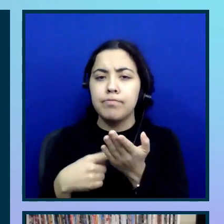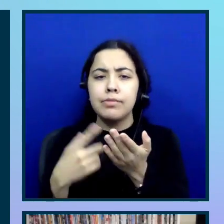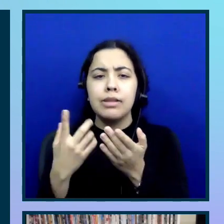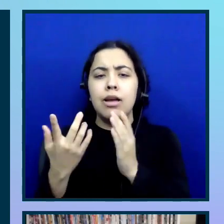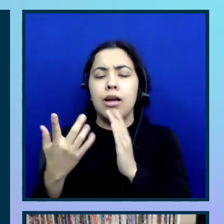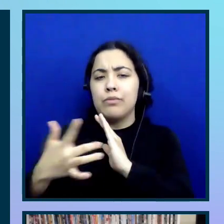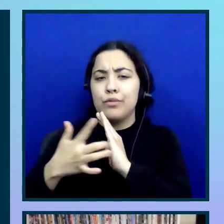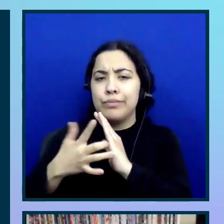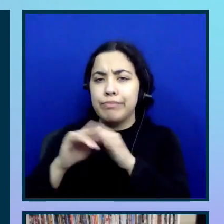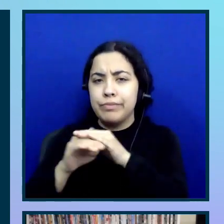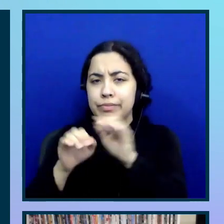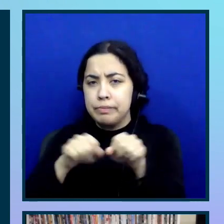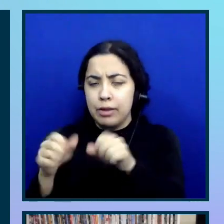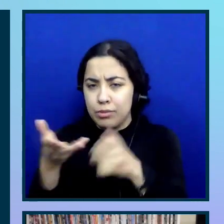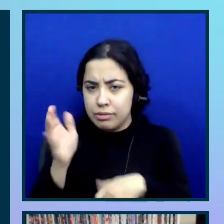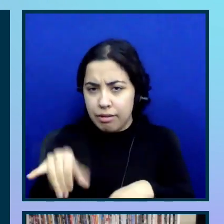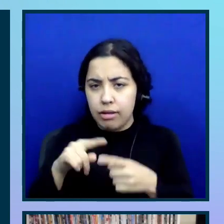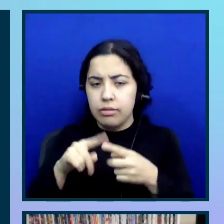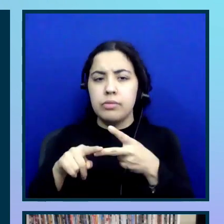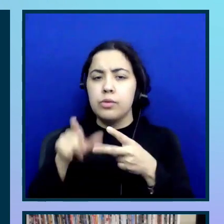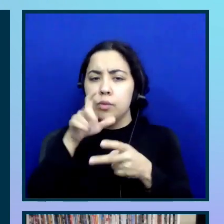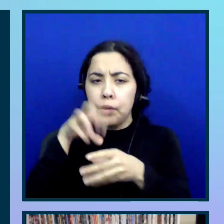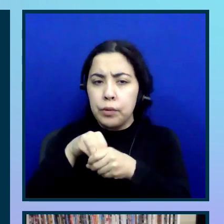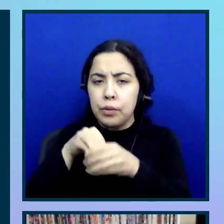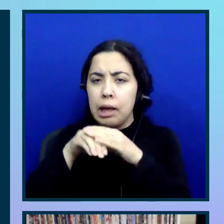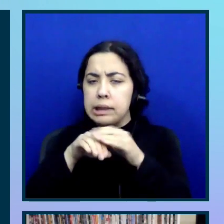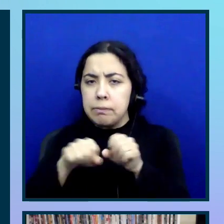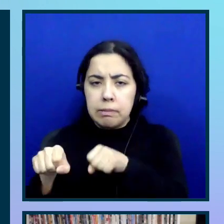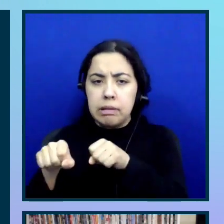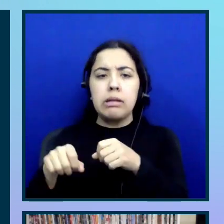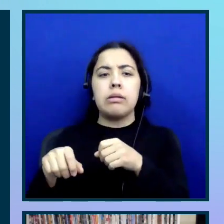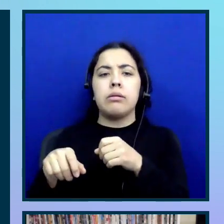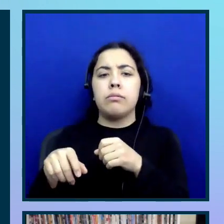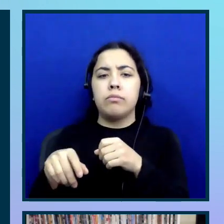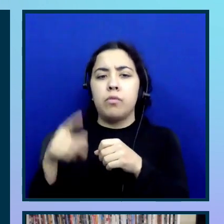Who are we including when we talk about accessibility? What assistive technologies are available?